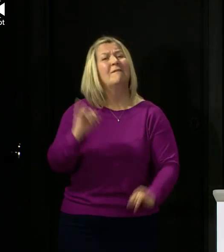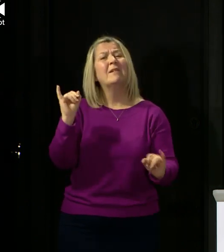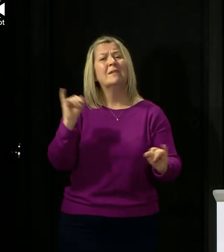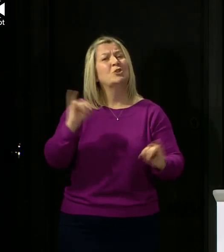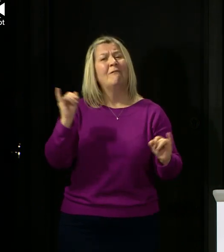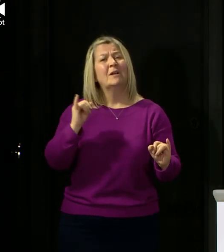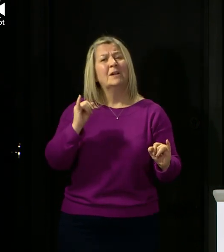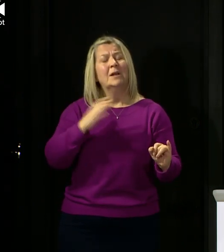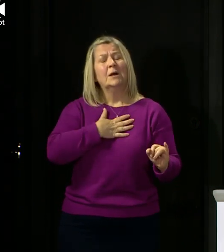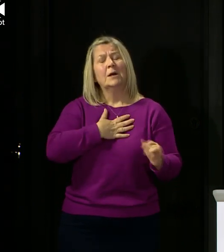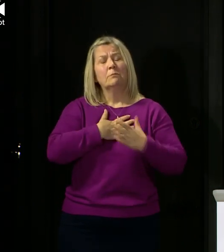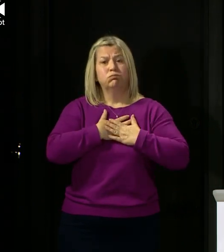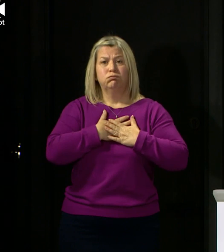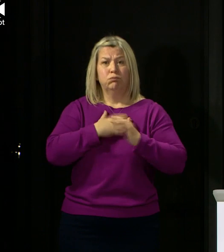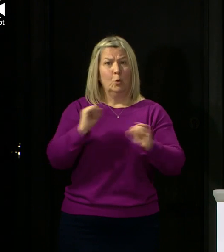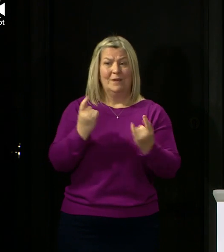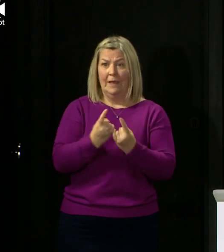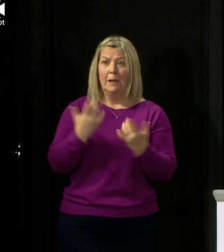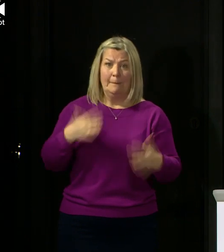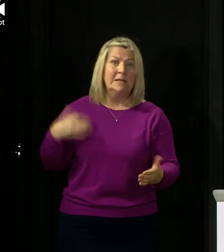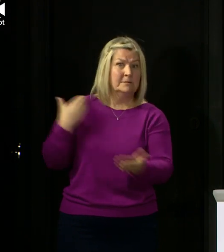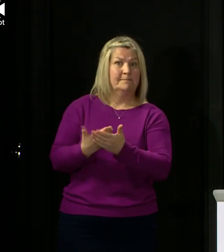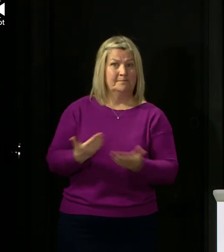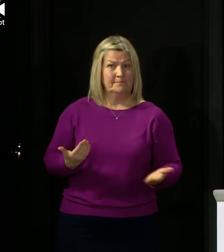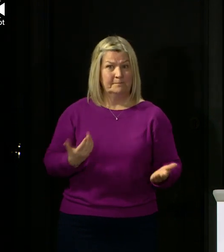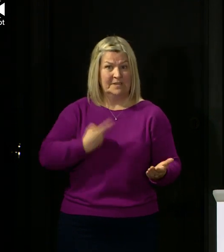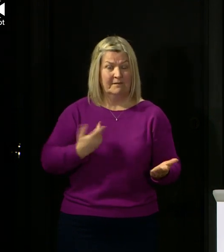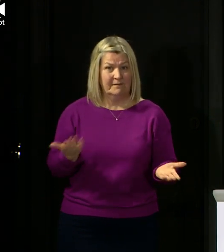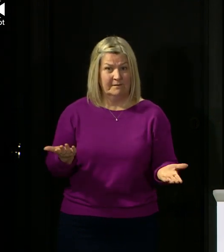I have ever had to do. And I know it is really horrible for people listening to it, and it